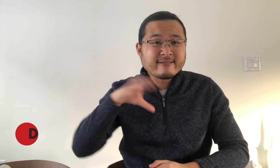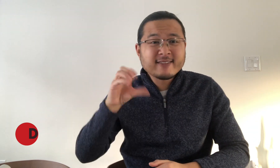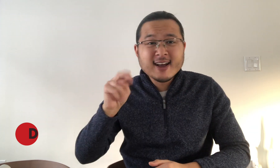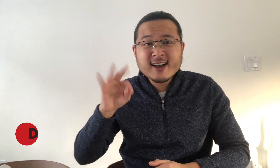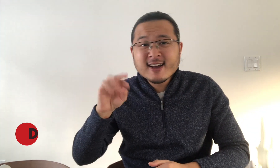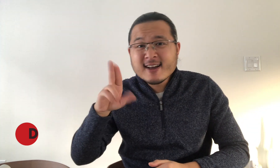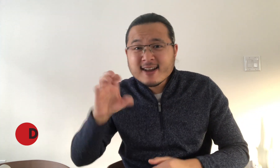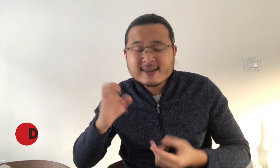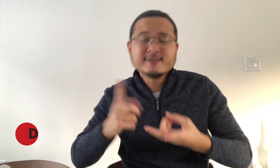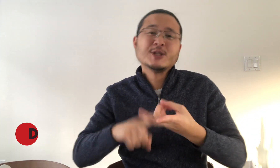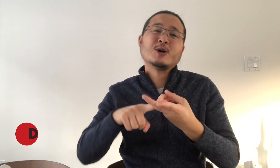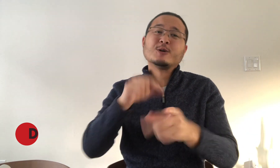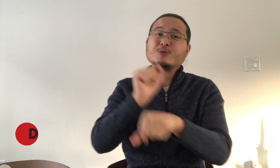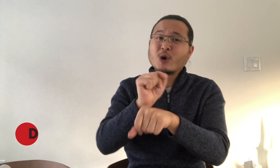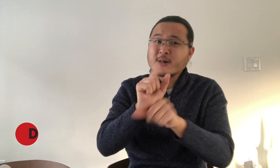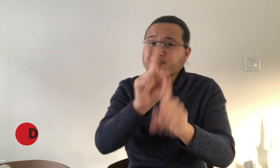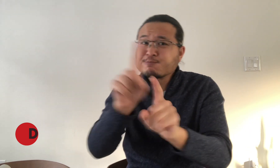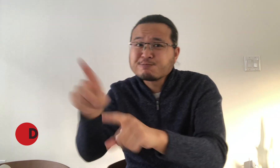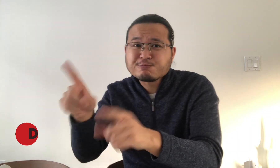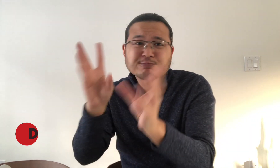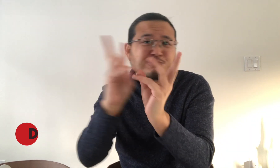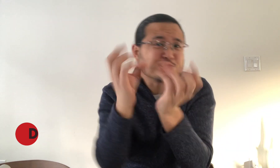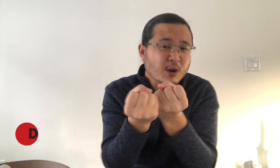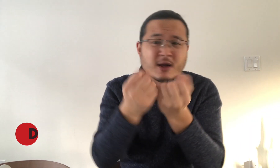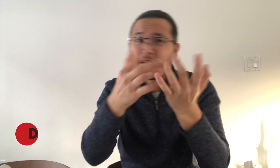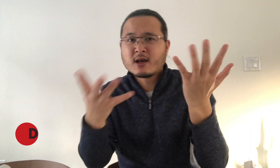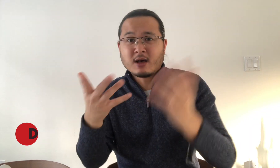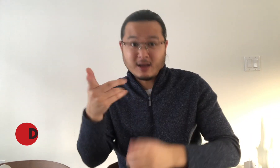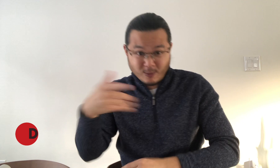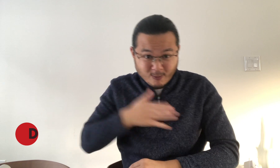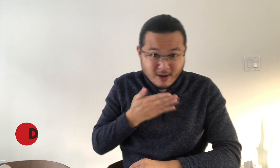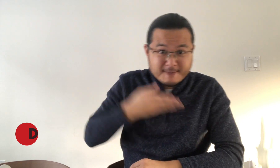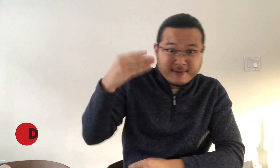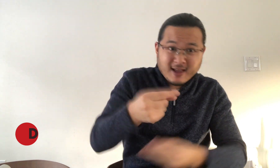who pays for the interpreter. For example attending conferences